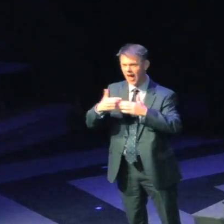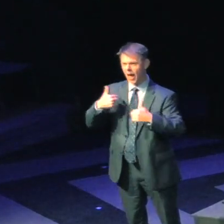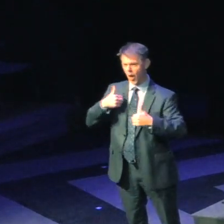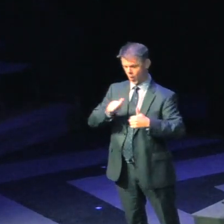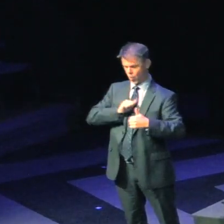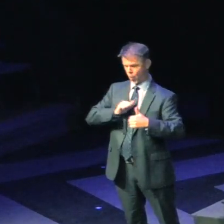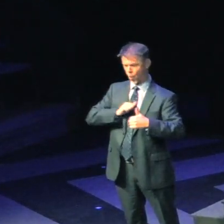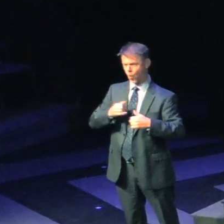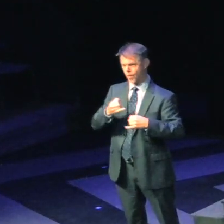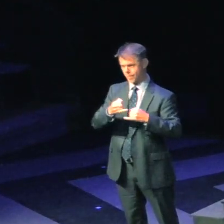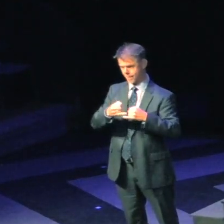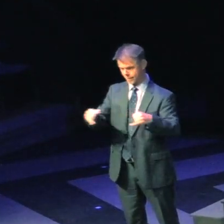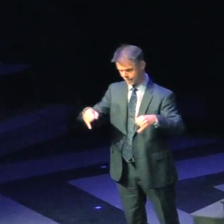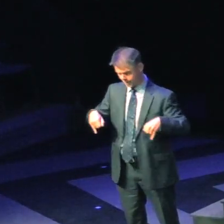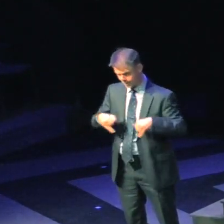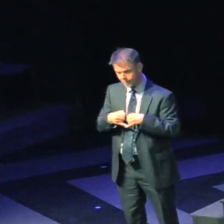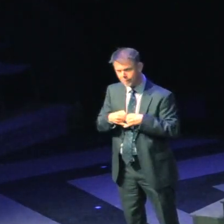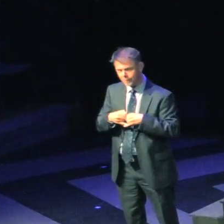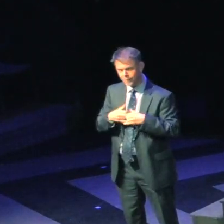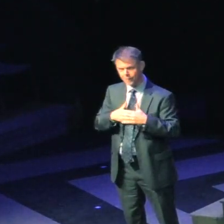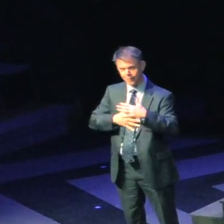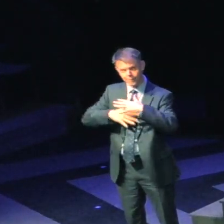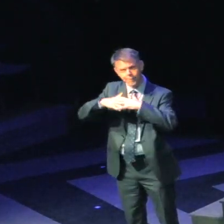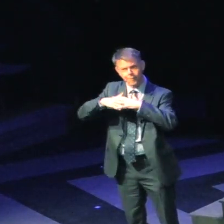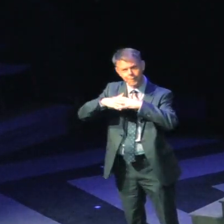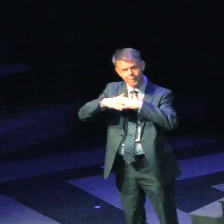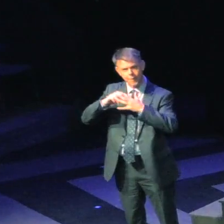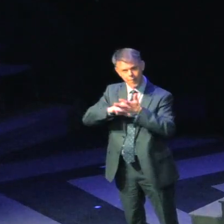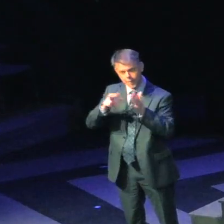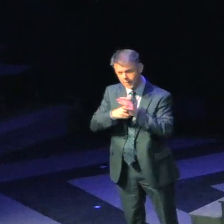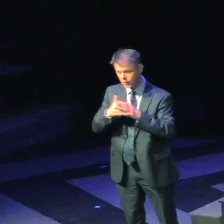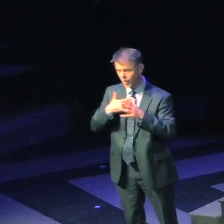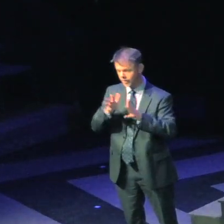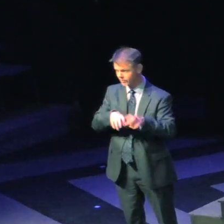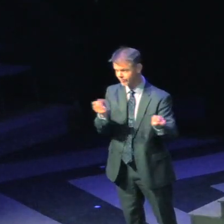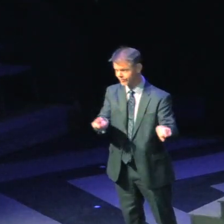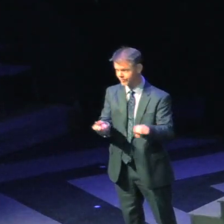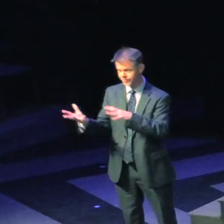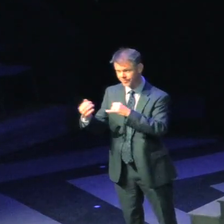Together we can break those barriers, redefine what's possible, inspire others to rise above the